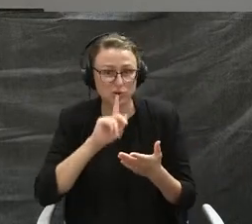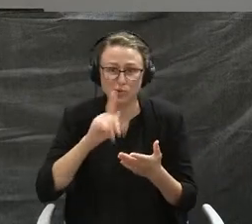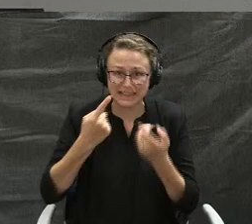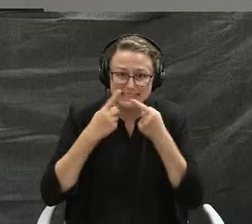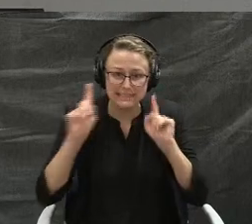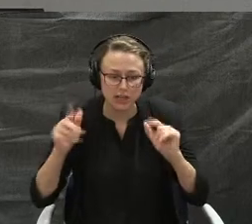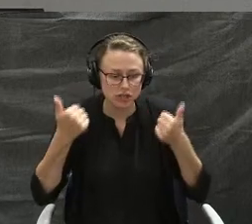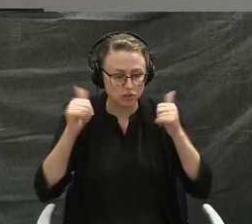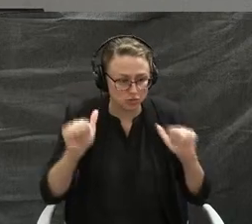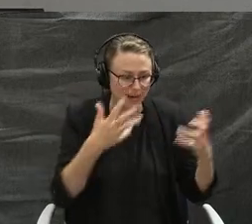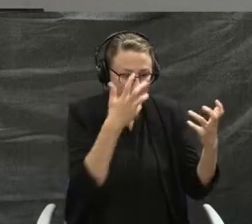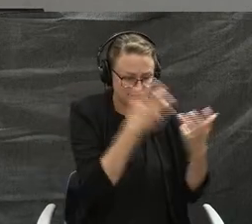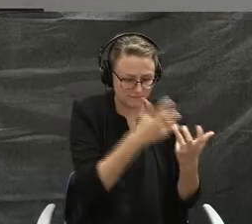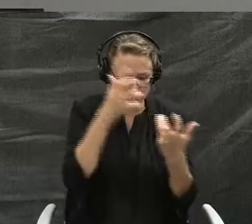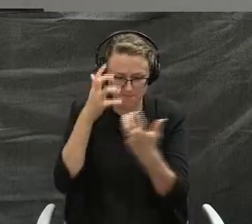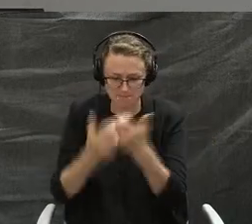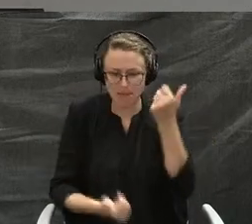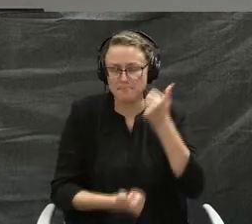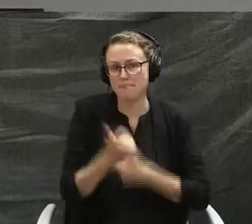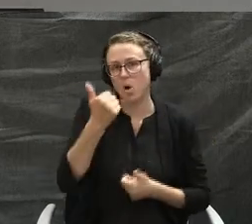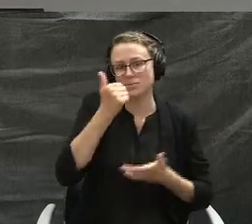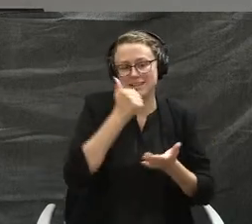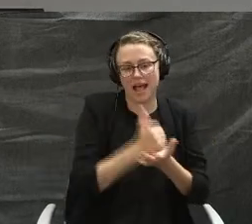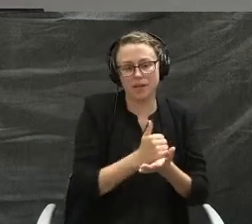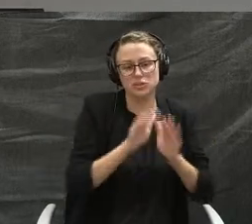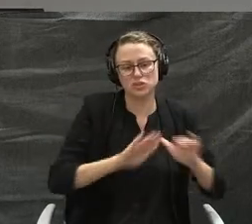help with the kids with the most need. So that's kind of our.